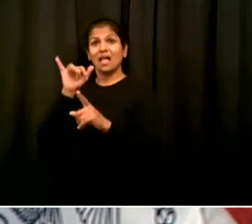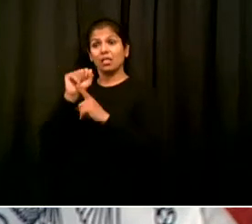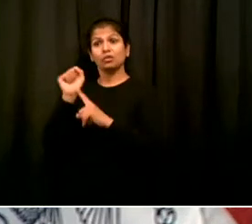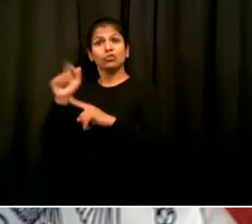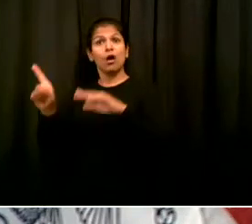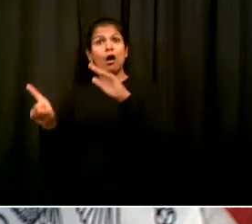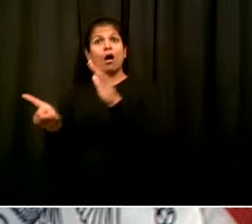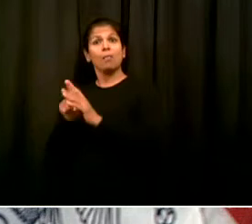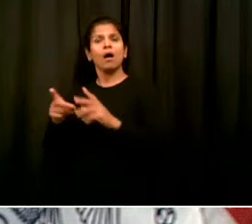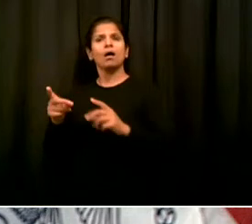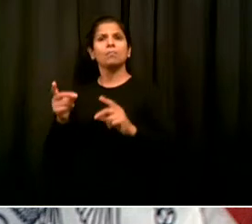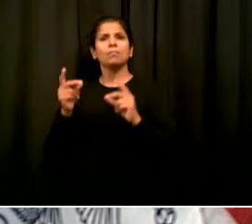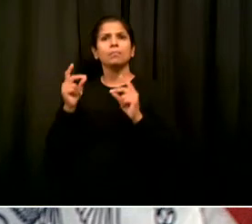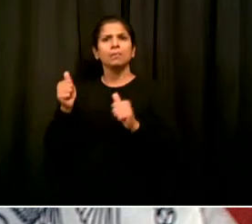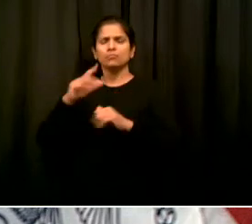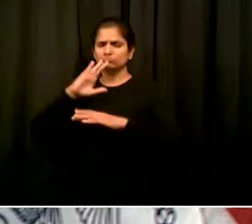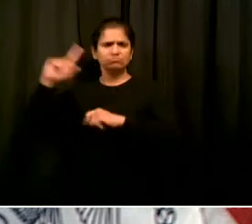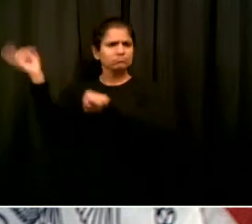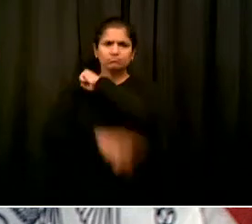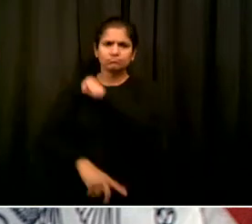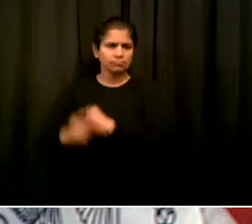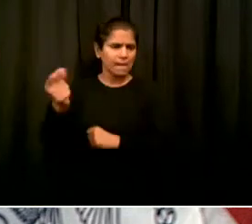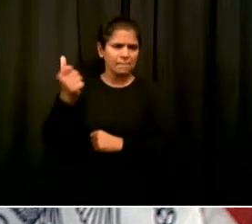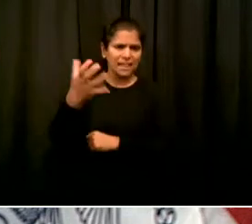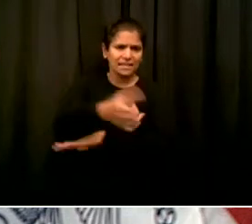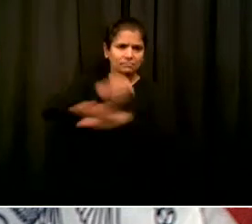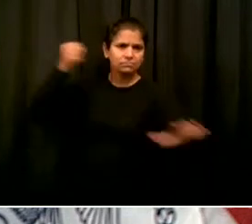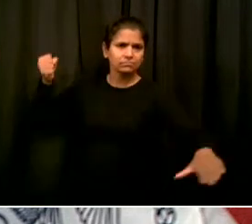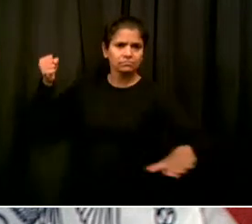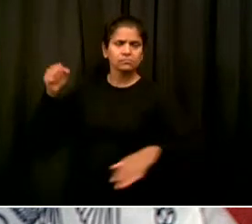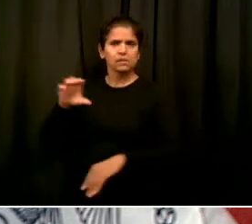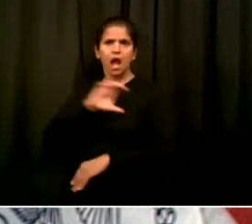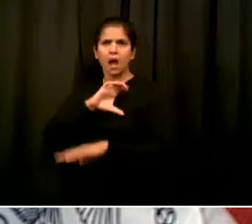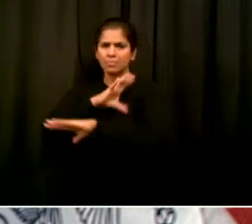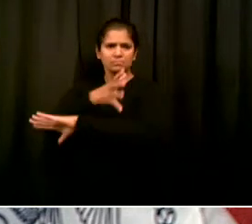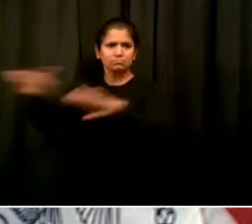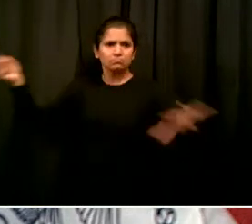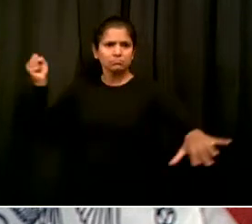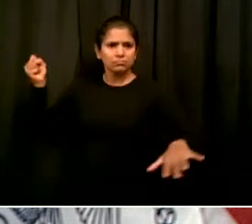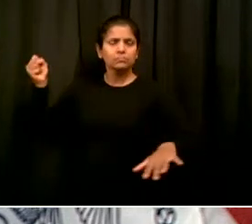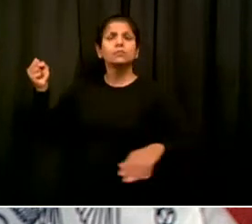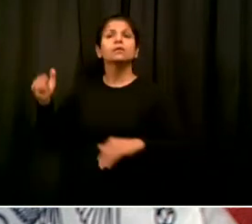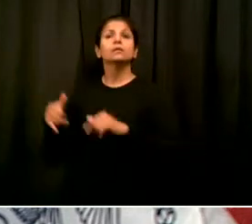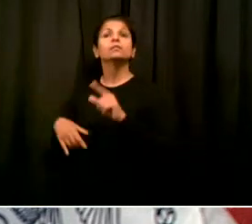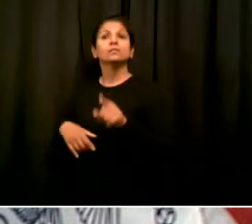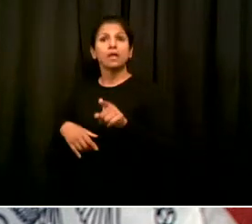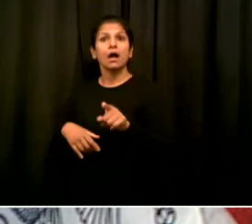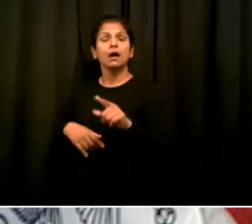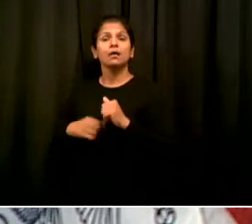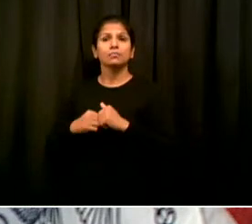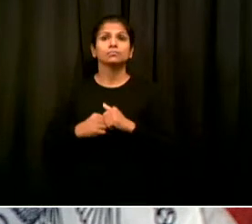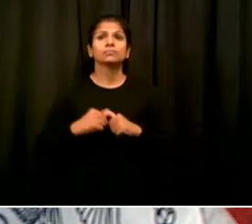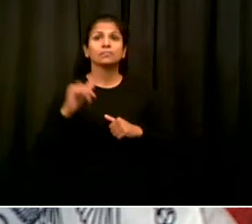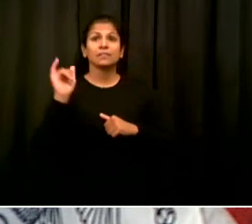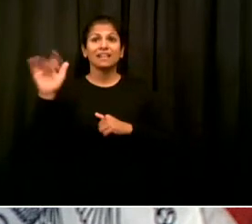THERE WAS AN IMIMEMDIDIATE E SUSPENSION BECAUSE TASS NOT ACCEPTABLE. IT IS A VERY DIFFERENT MATTER